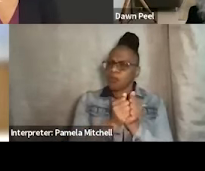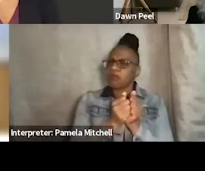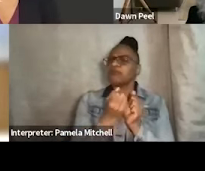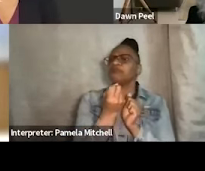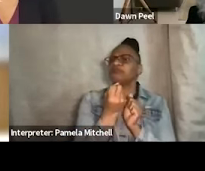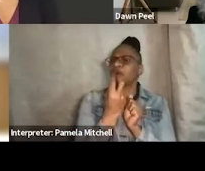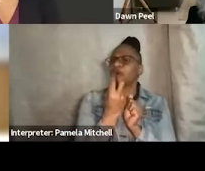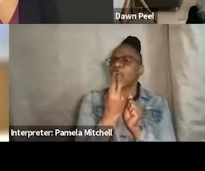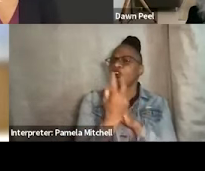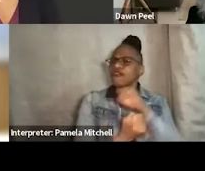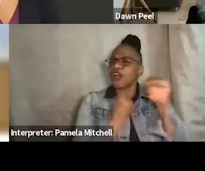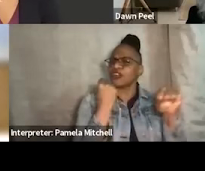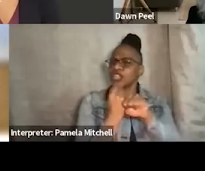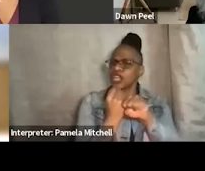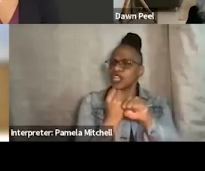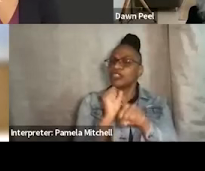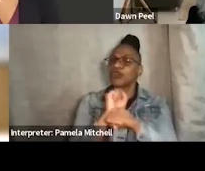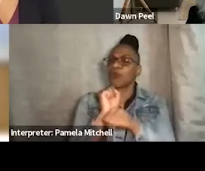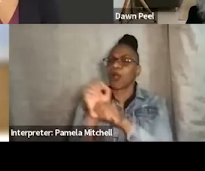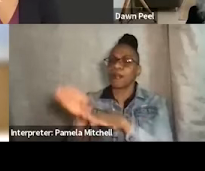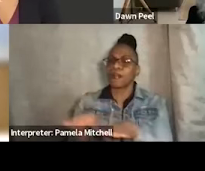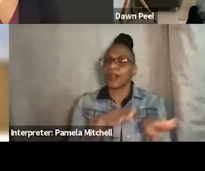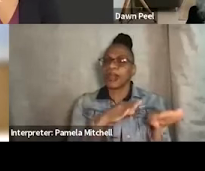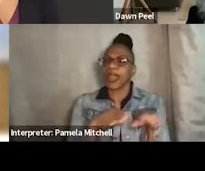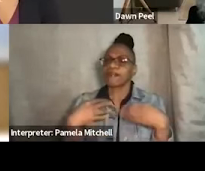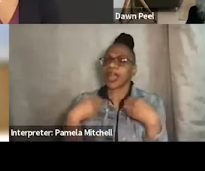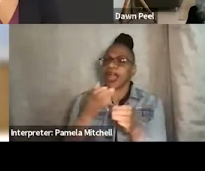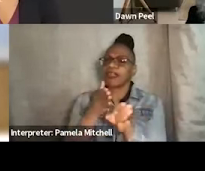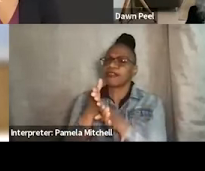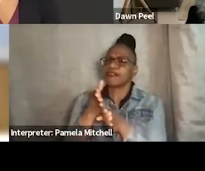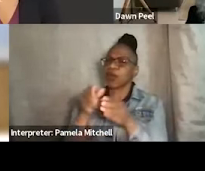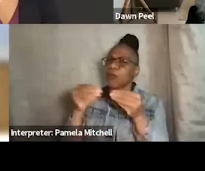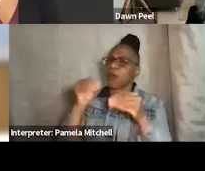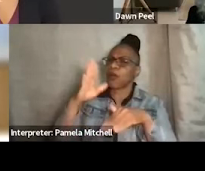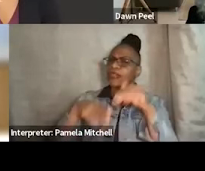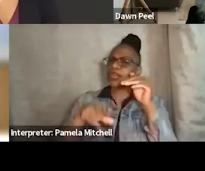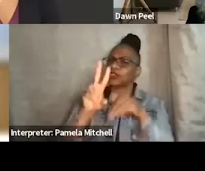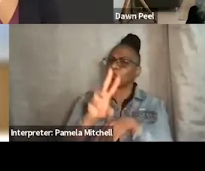and has worked in the behavioral health field for over 26 years in a variety of roles.